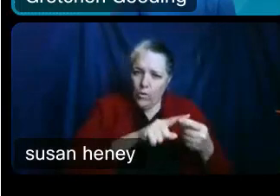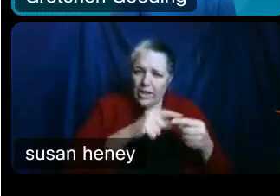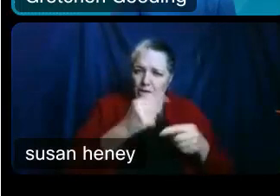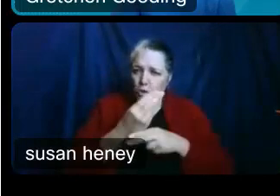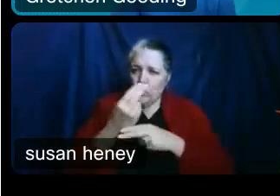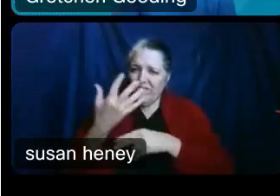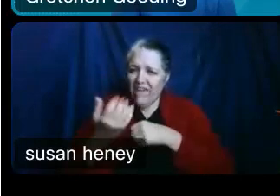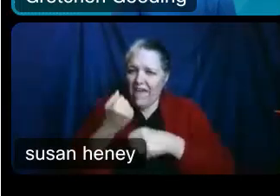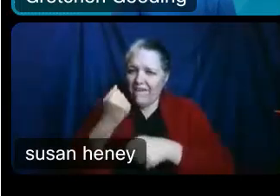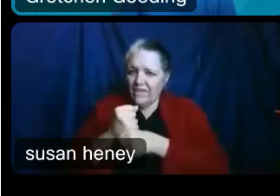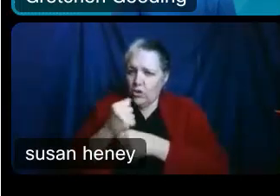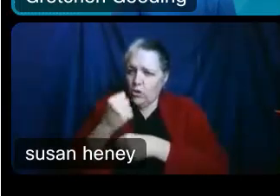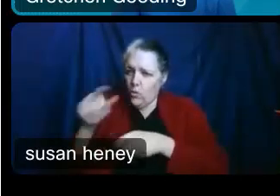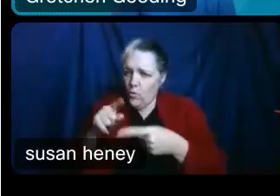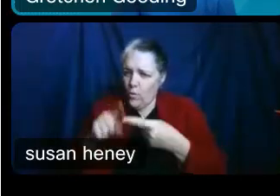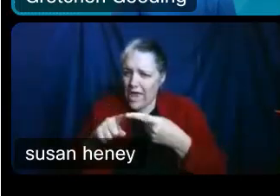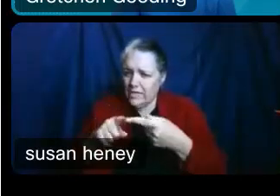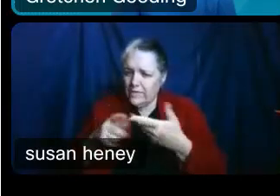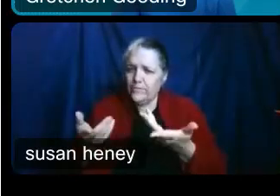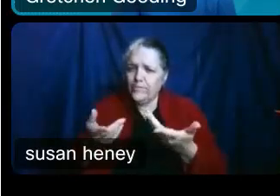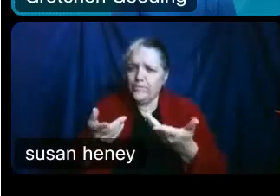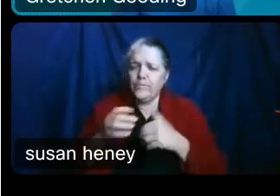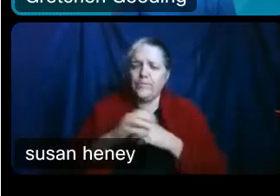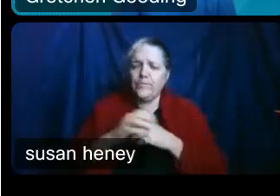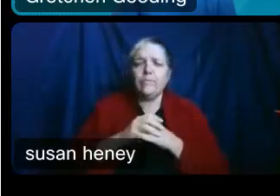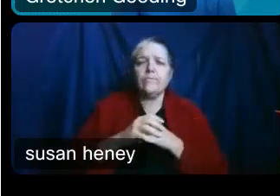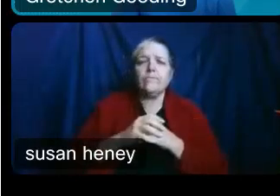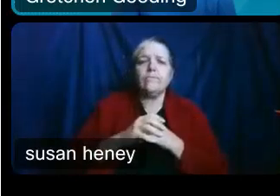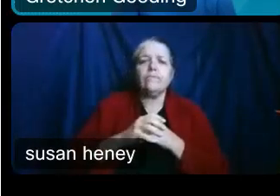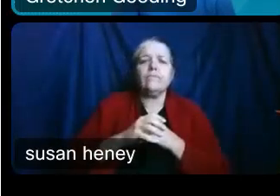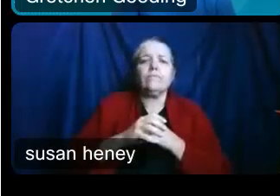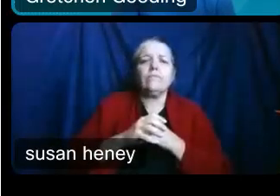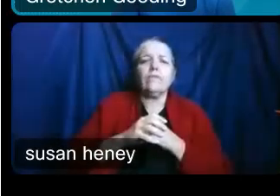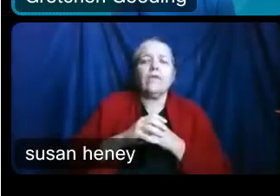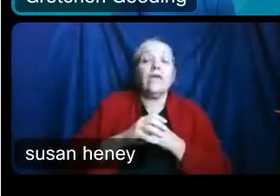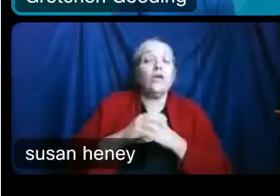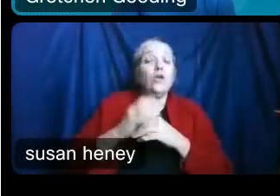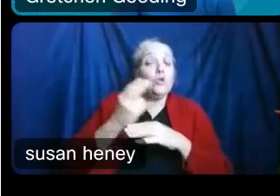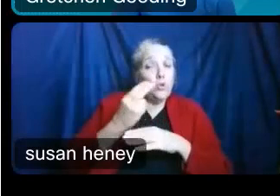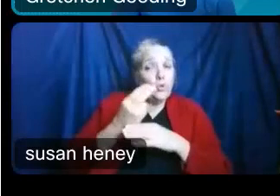5-year estimates when no one-year or one-year supplemental estimates are available. Remember